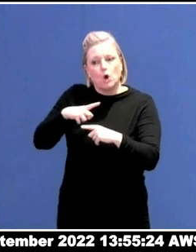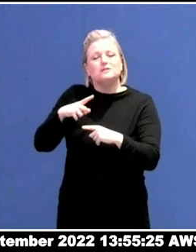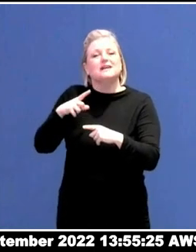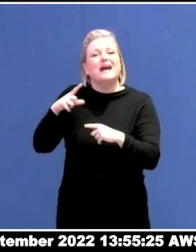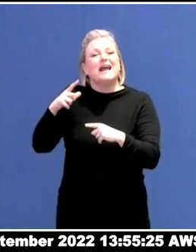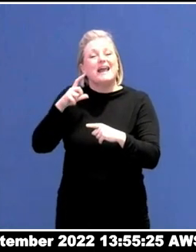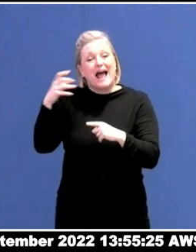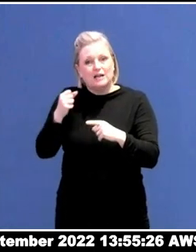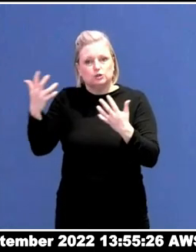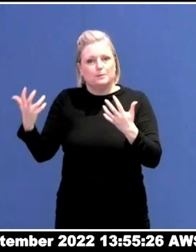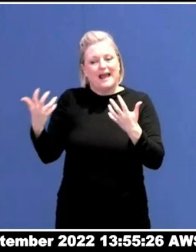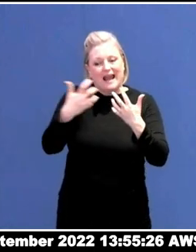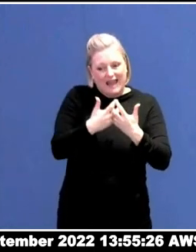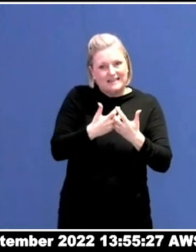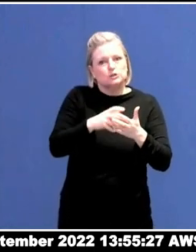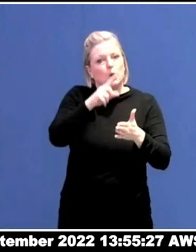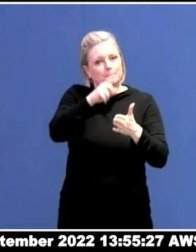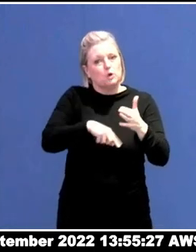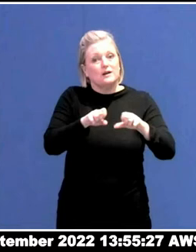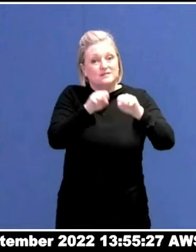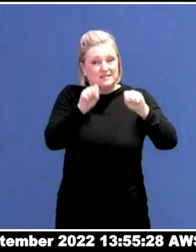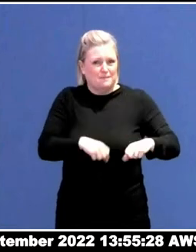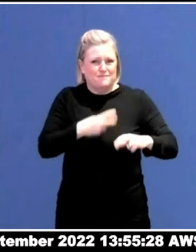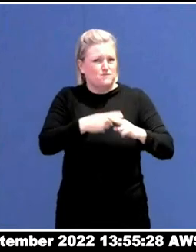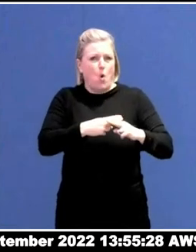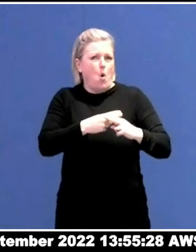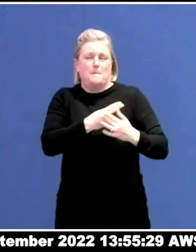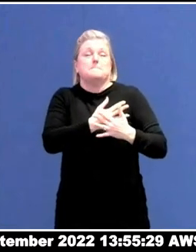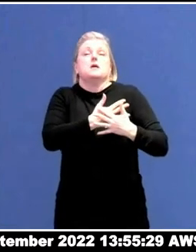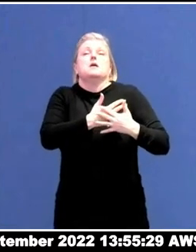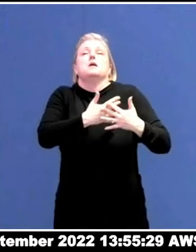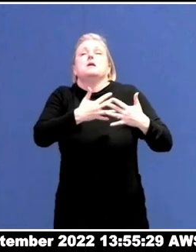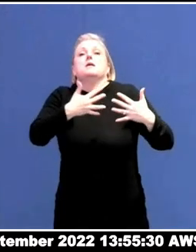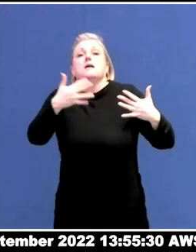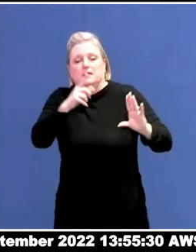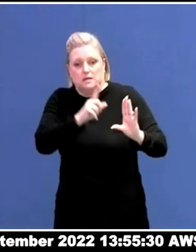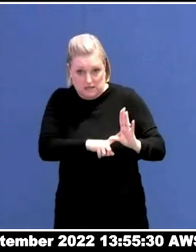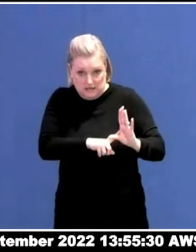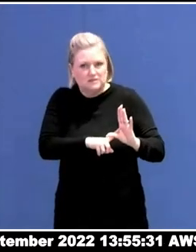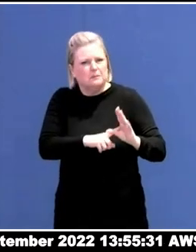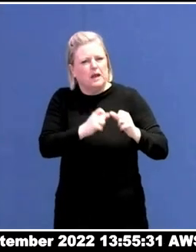One that's been entrenched for centuries. Okay. What are the mechanisms we can use? Well, surely the NDIS is one of them.